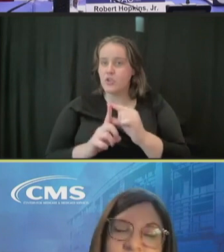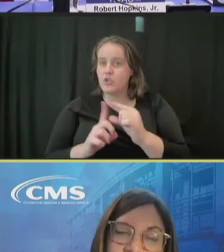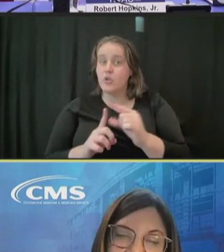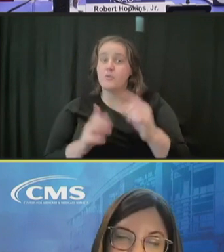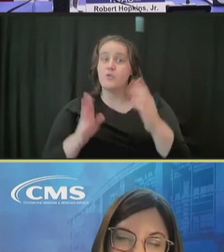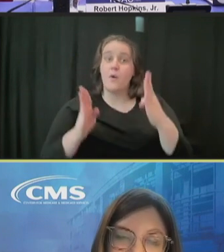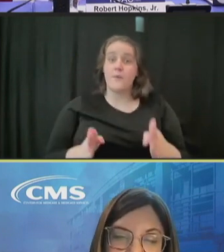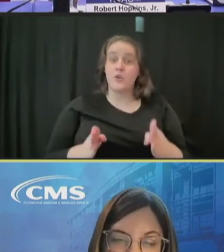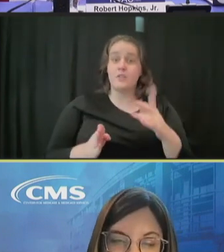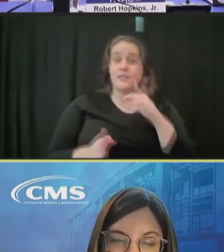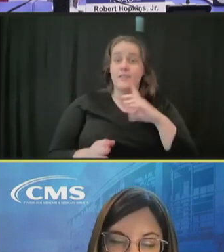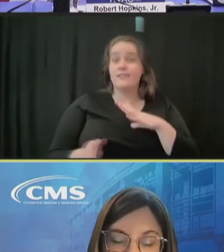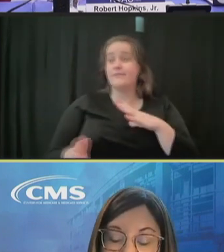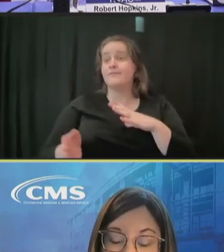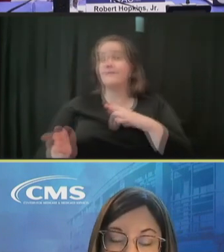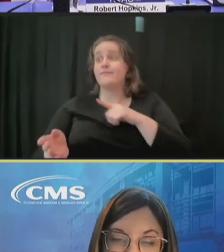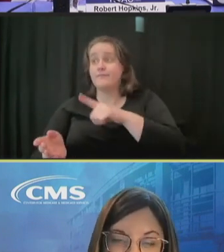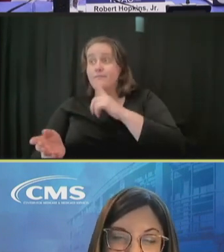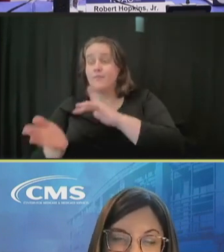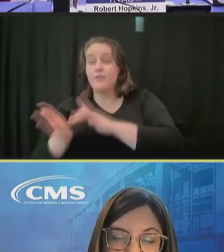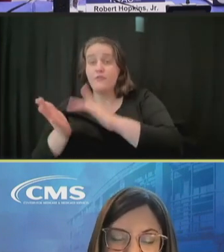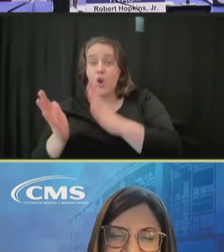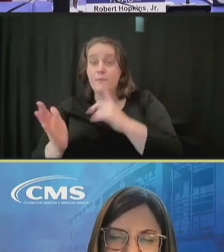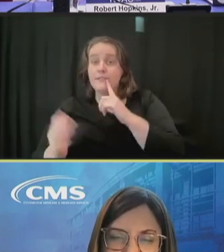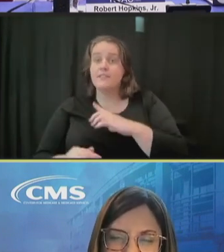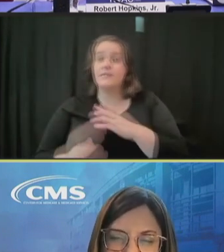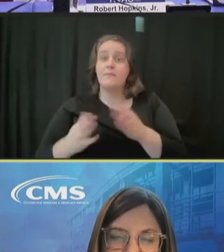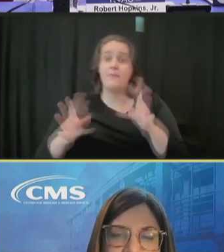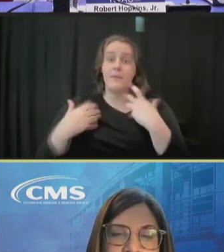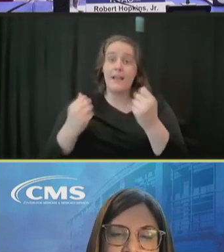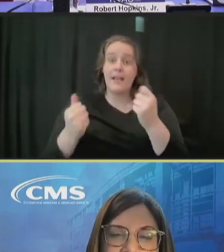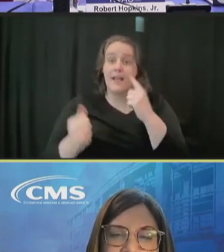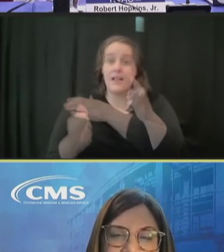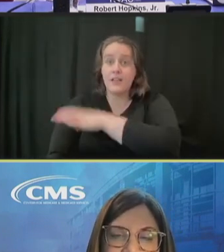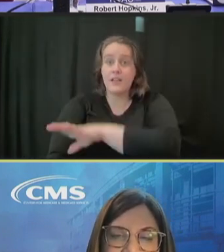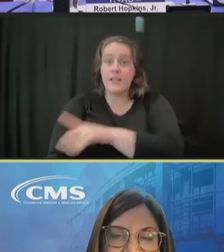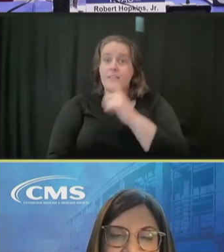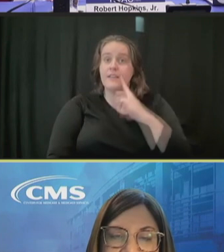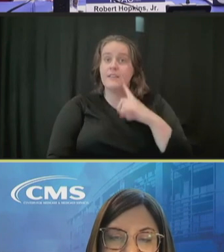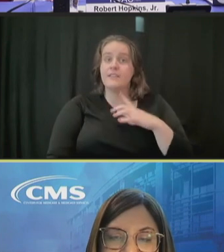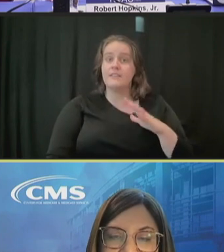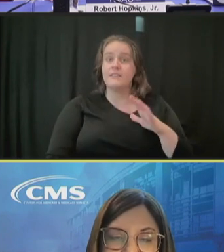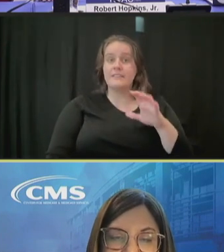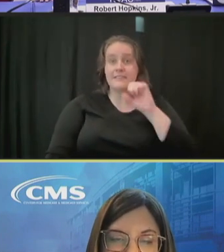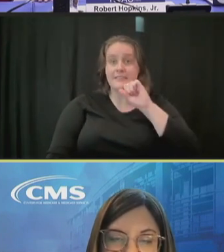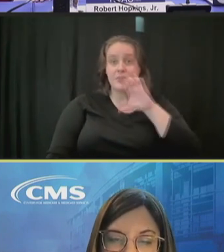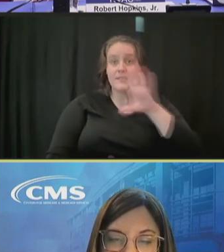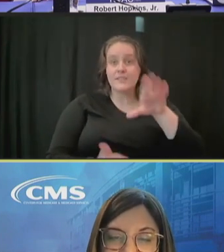drugstore, public health clinic or senior center. We created the mass immunizer specialty for